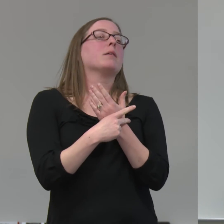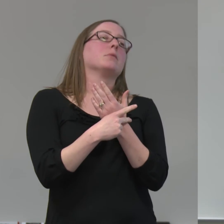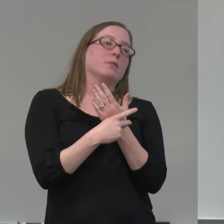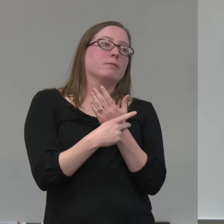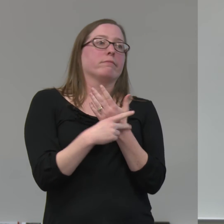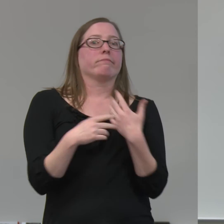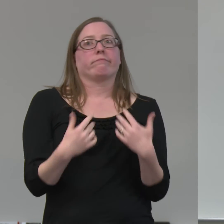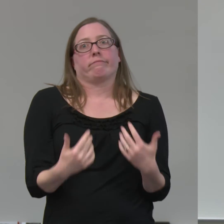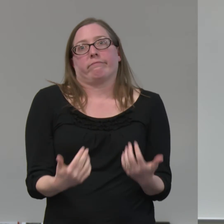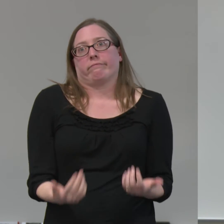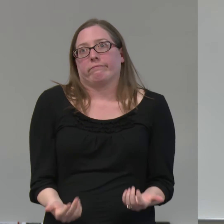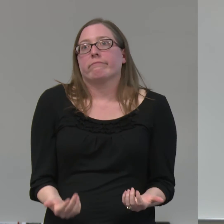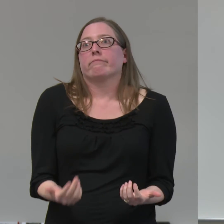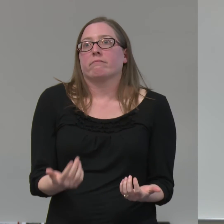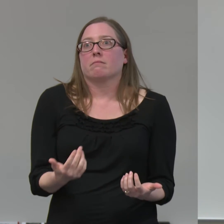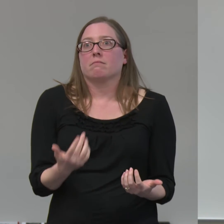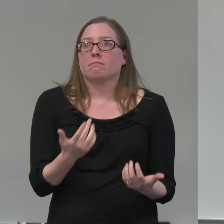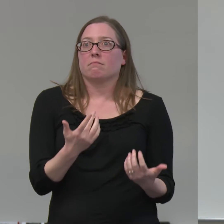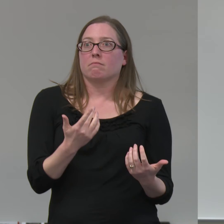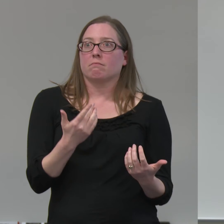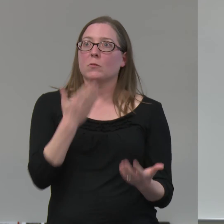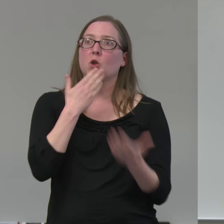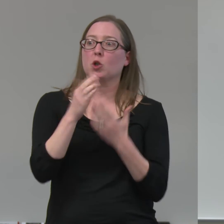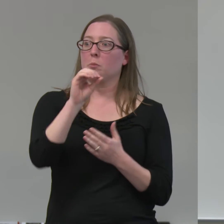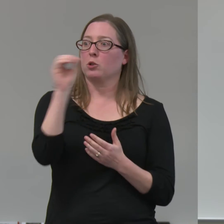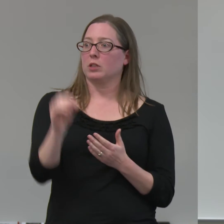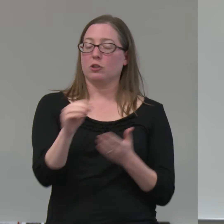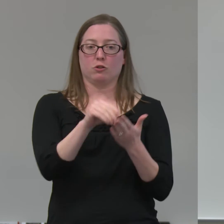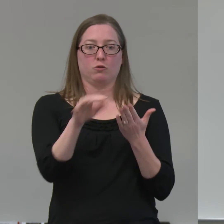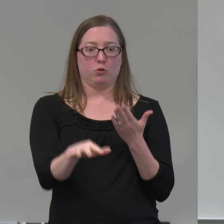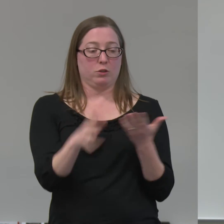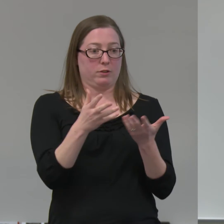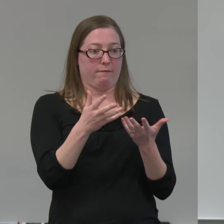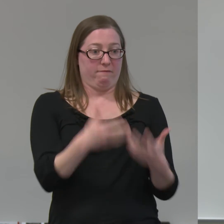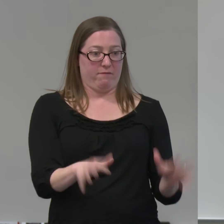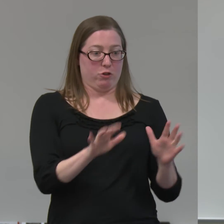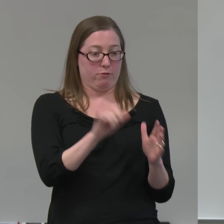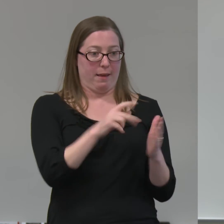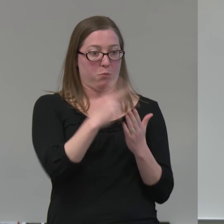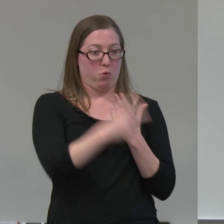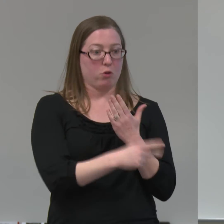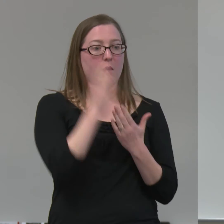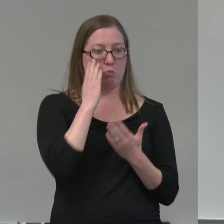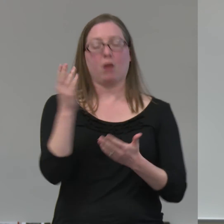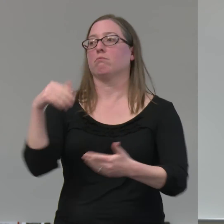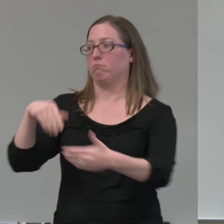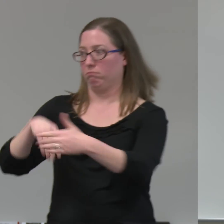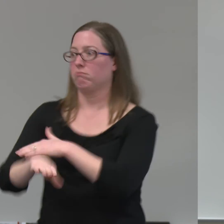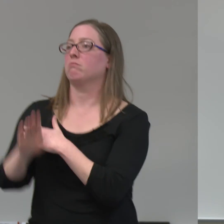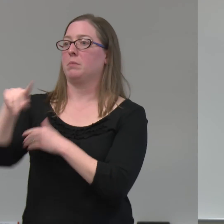on the percentage of students that go on to graduate school, so for these programs, they want to take people